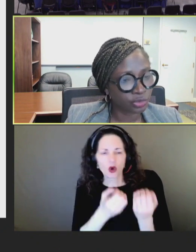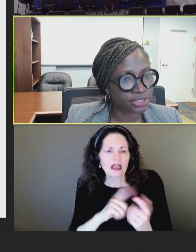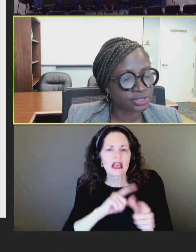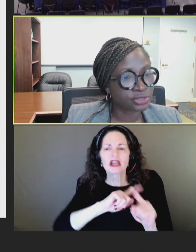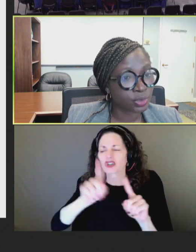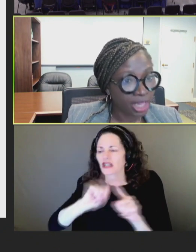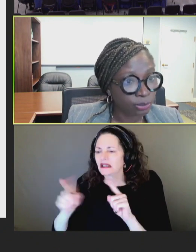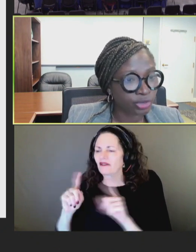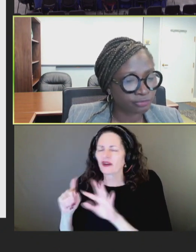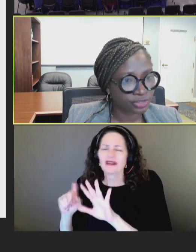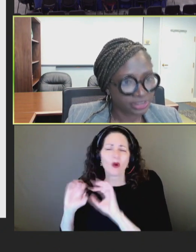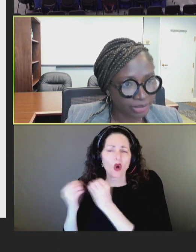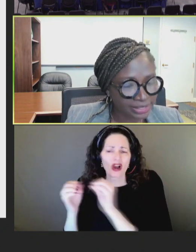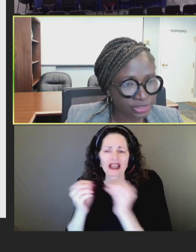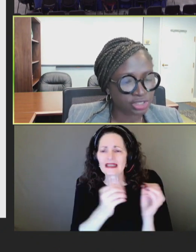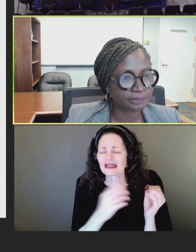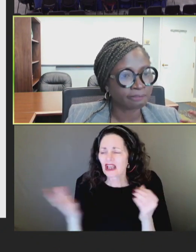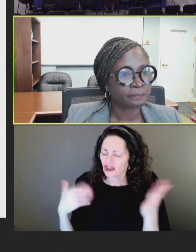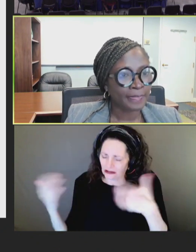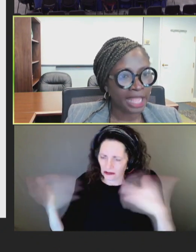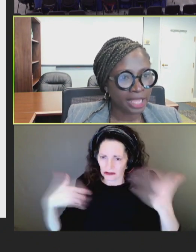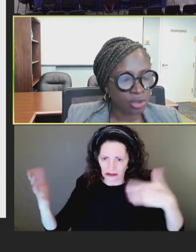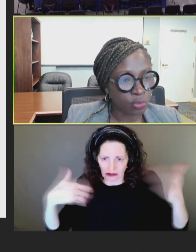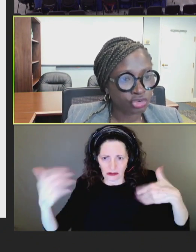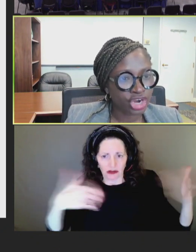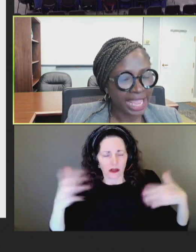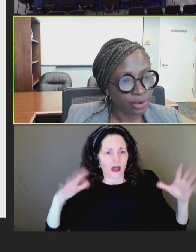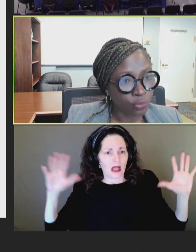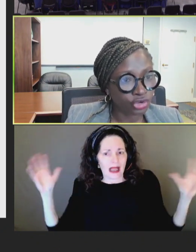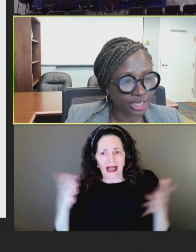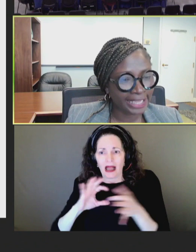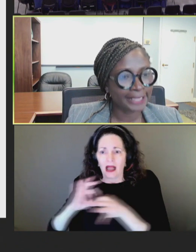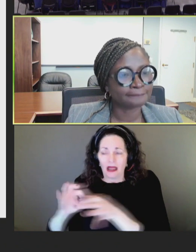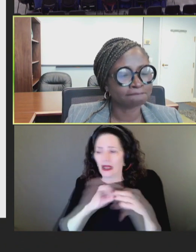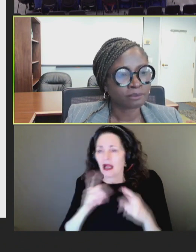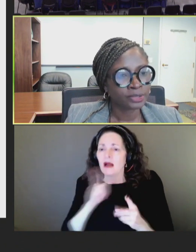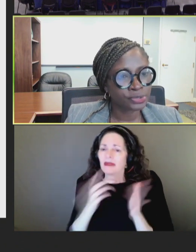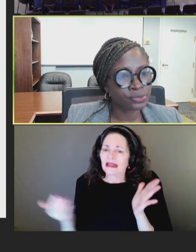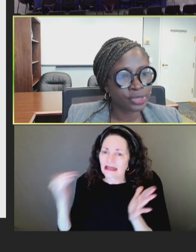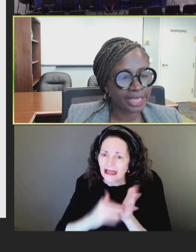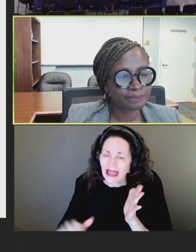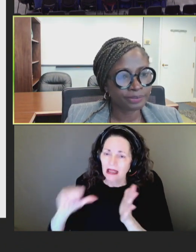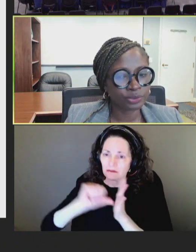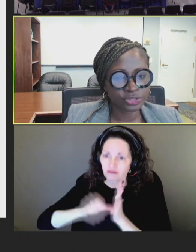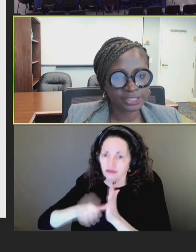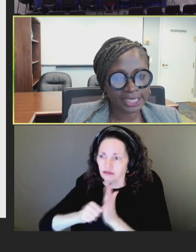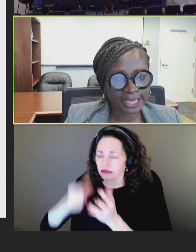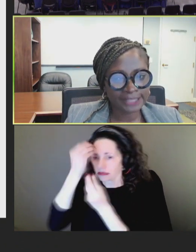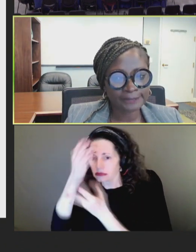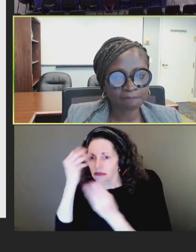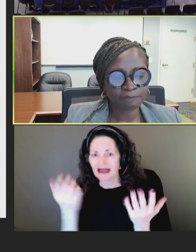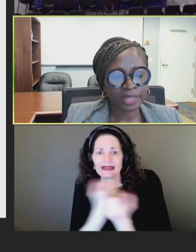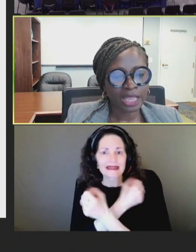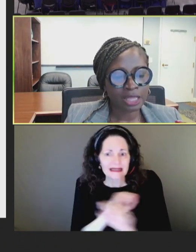voices to help reinforce the messaging over and over again to get people to say yes.